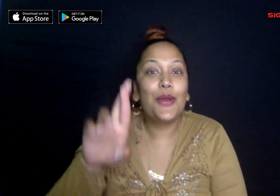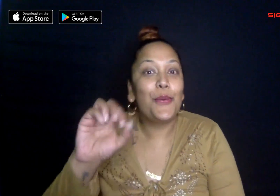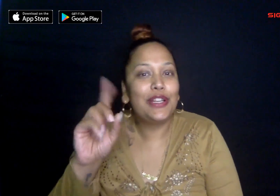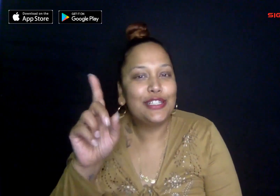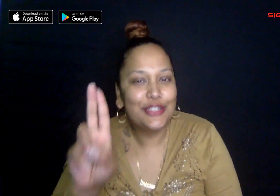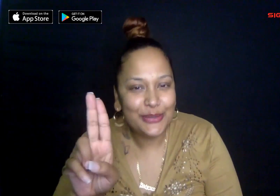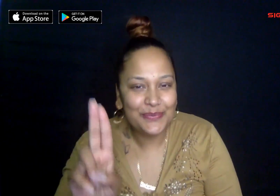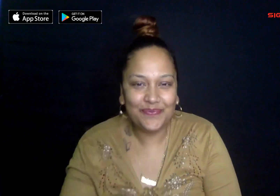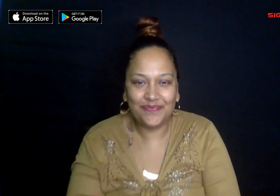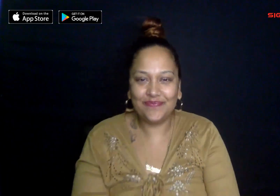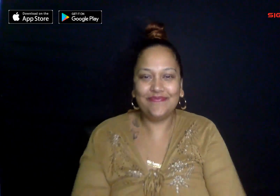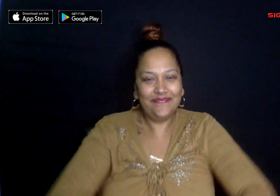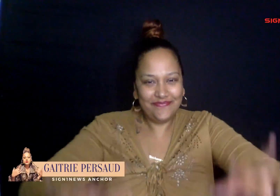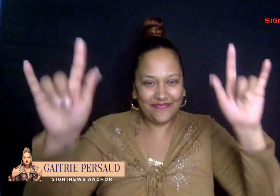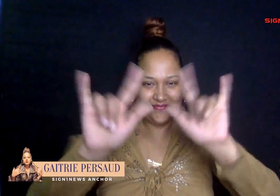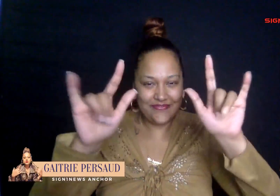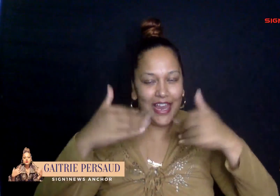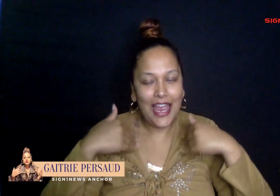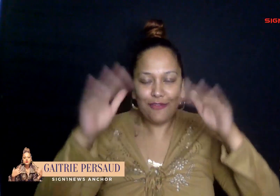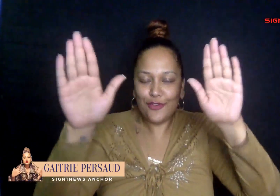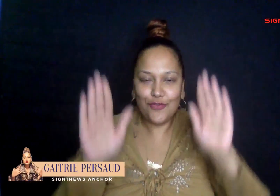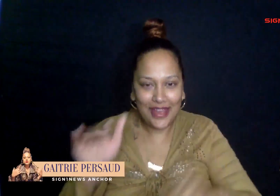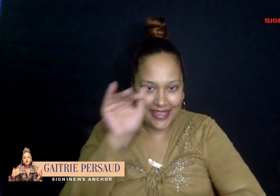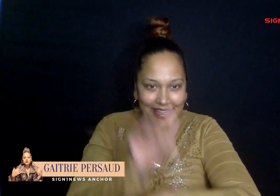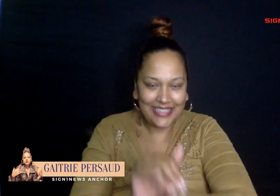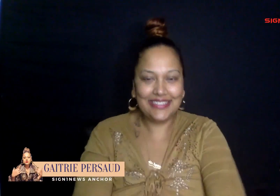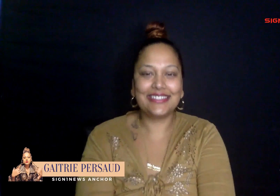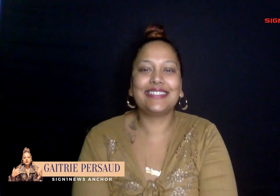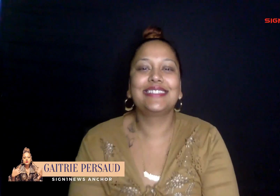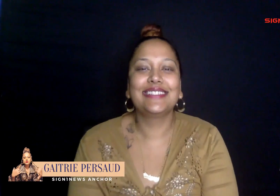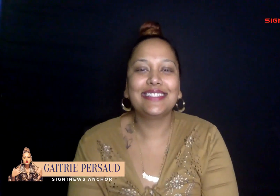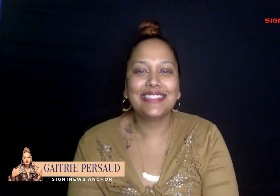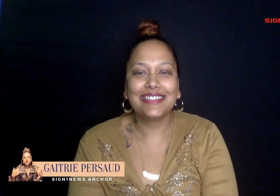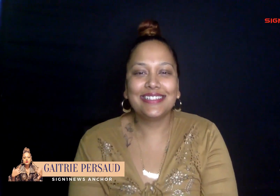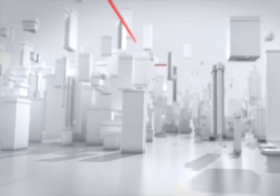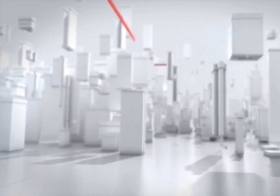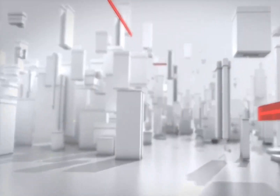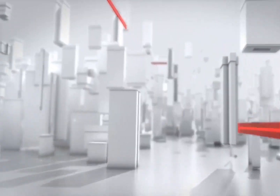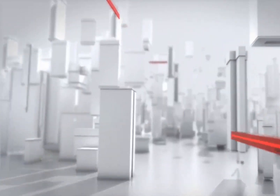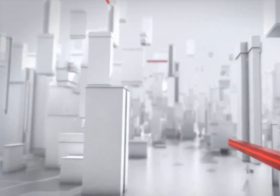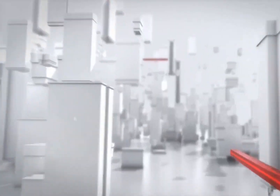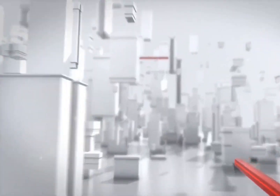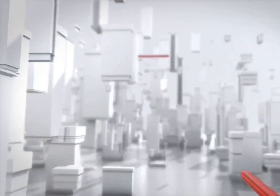TV Amazon and Roku have a great night